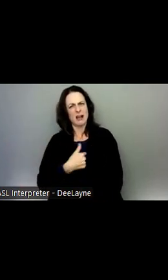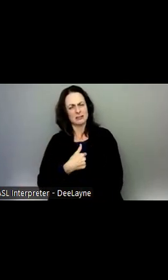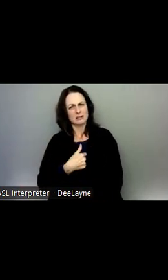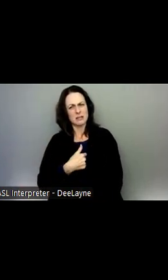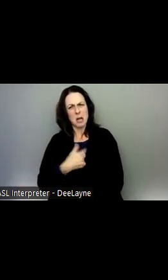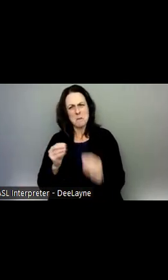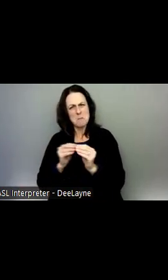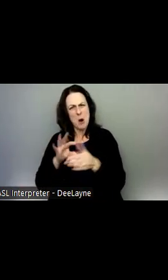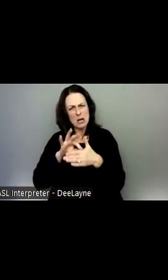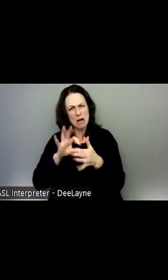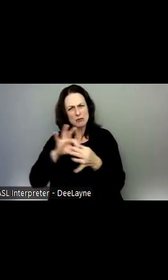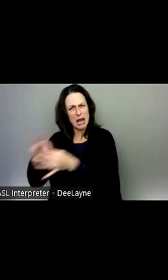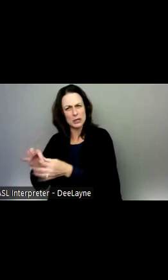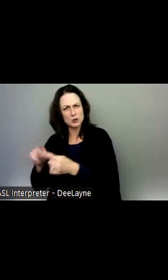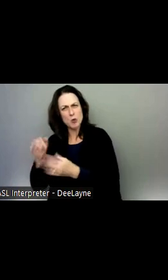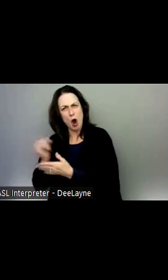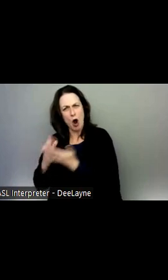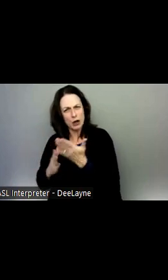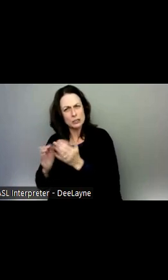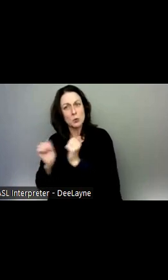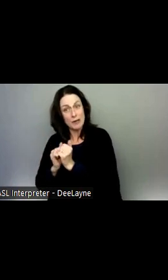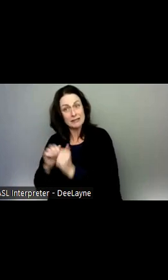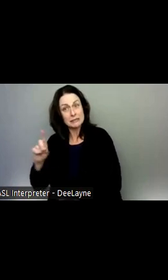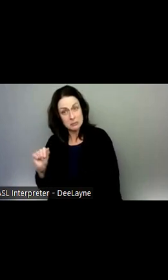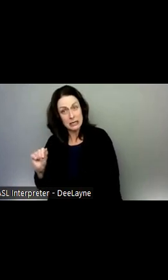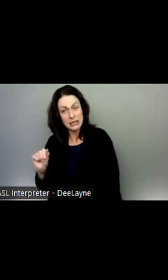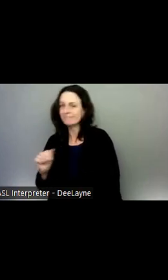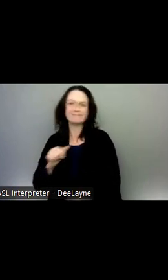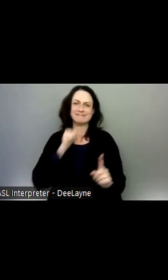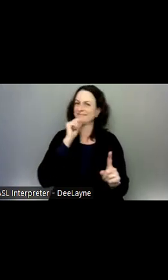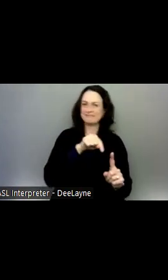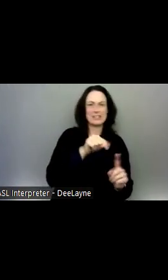related to artists with disabilities. And that's actually not what this conference is about.